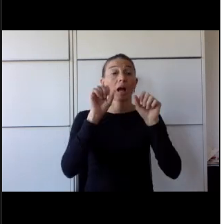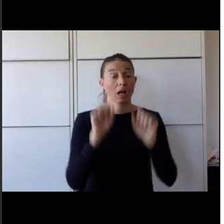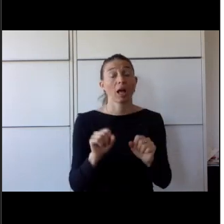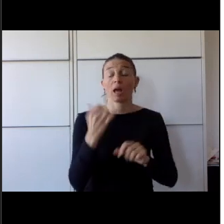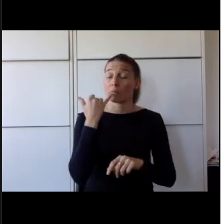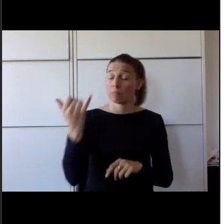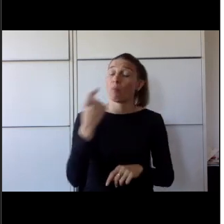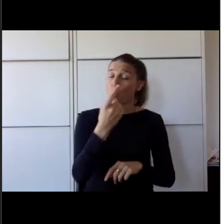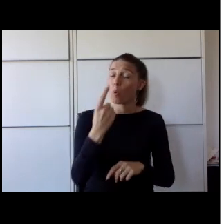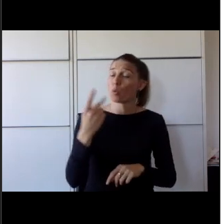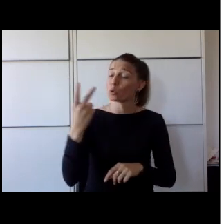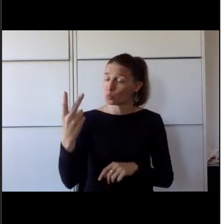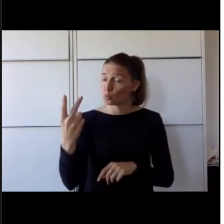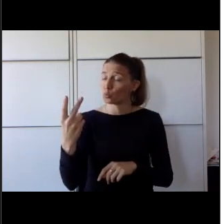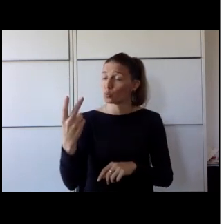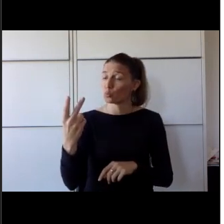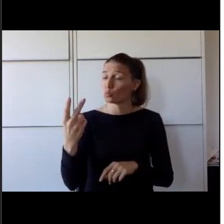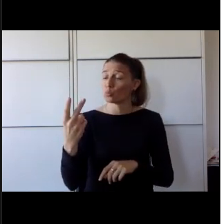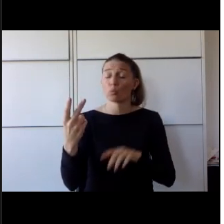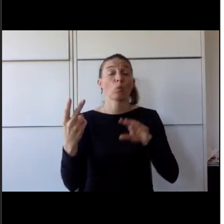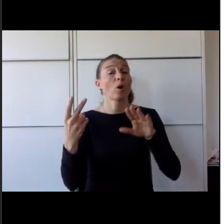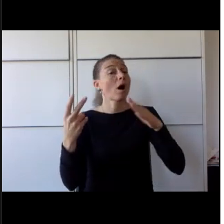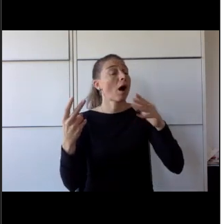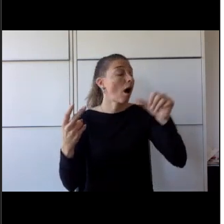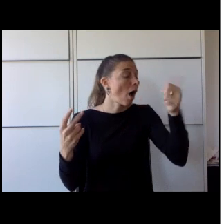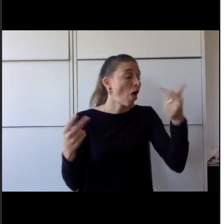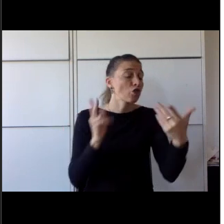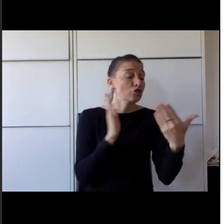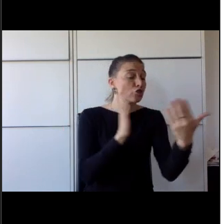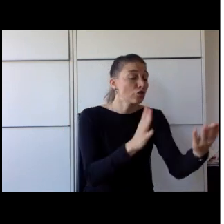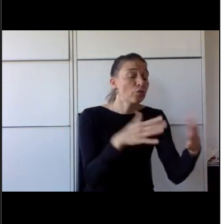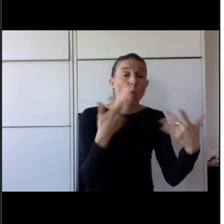on an equal basis with others in their countries or across the EU